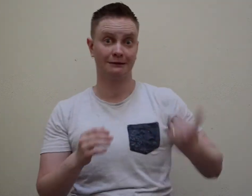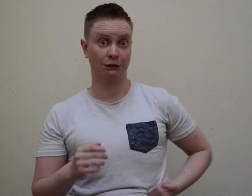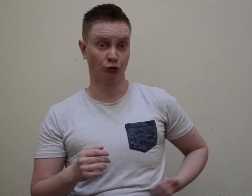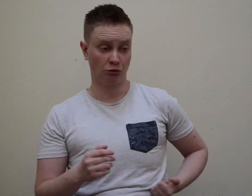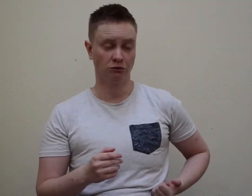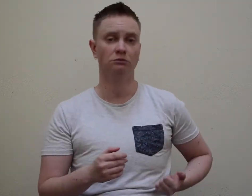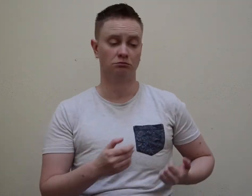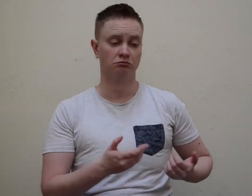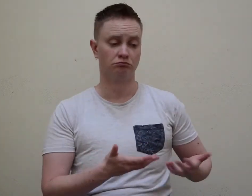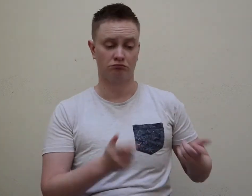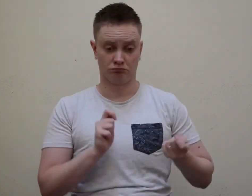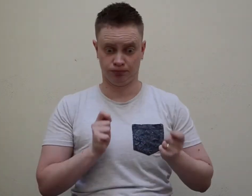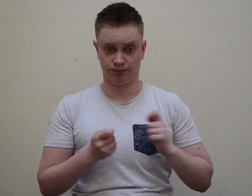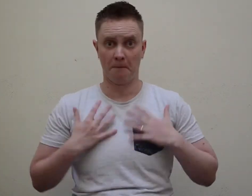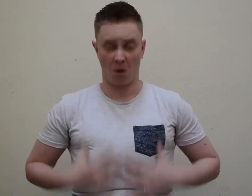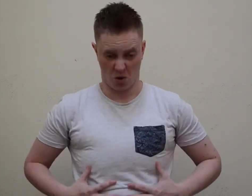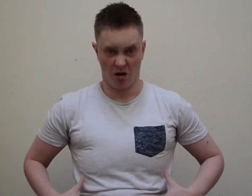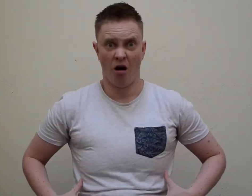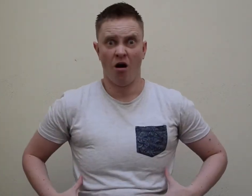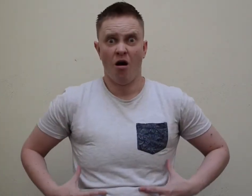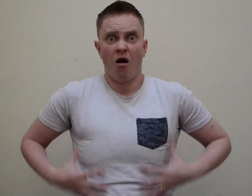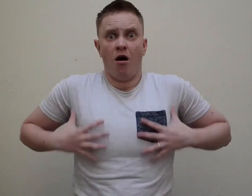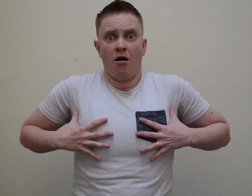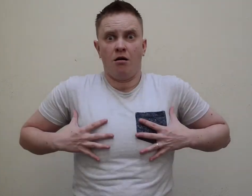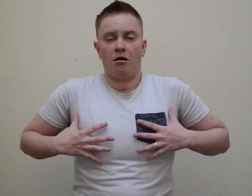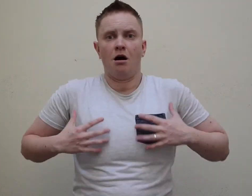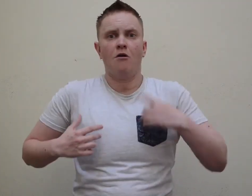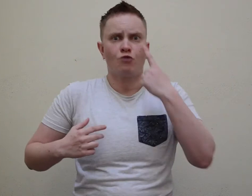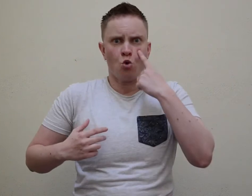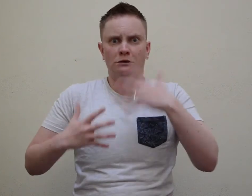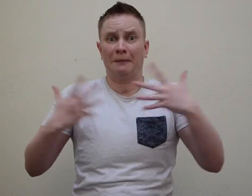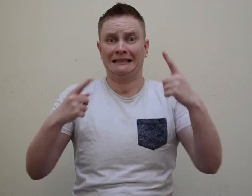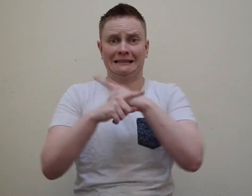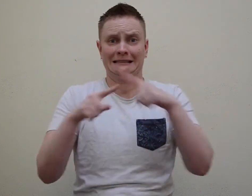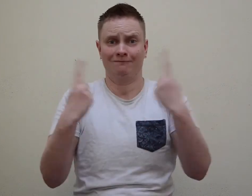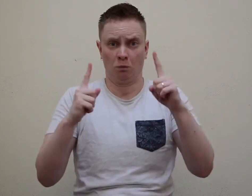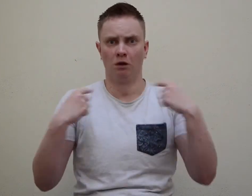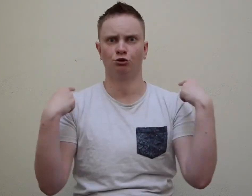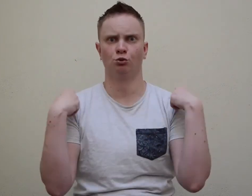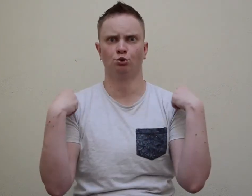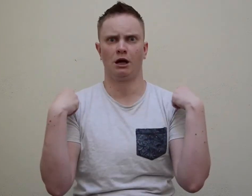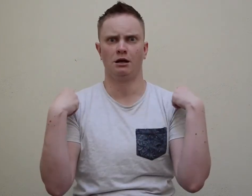And since the testosterone shots, it seems like my mass has moved up into my body